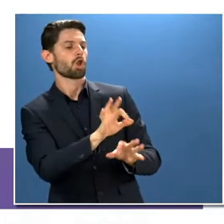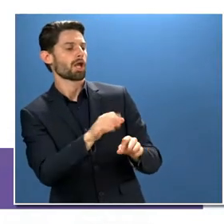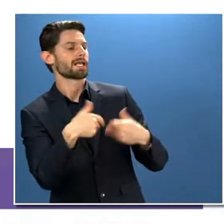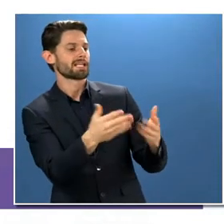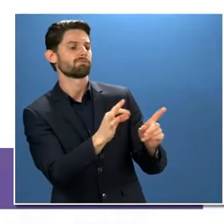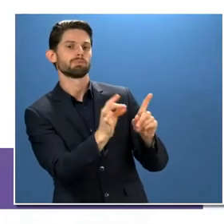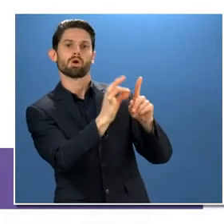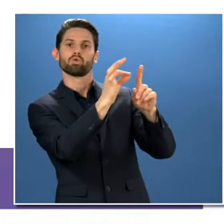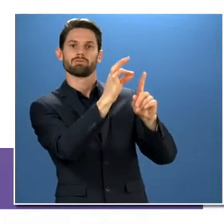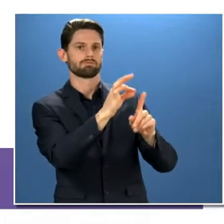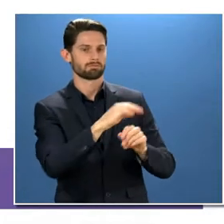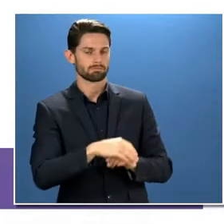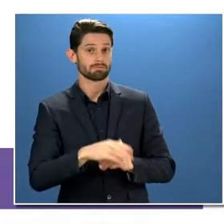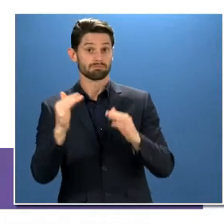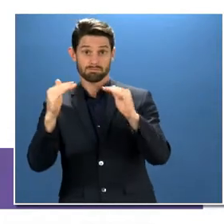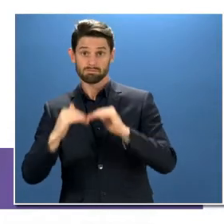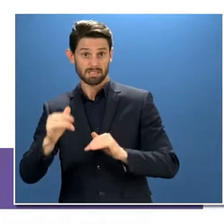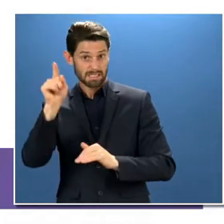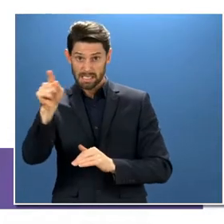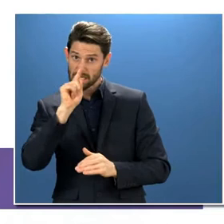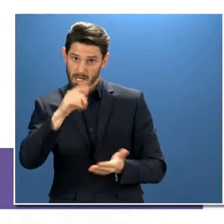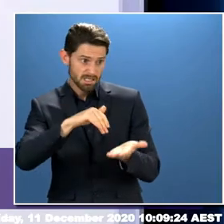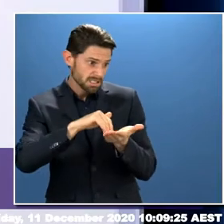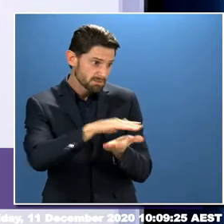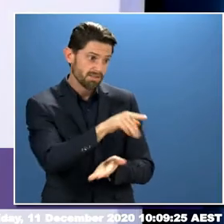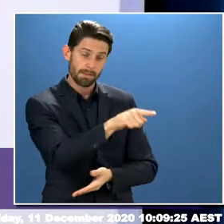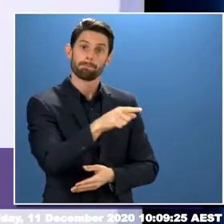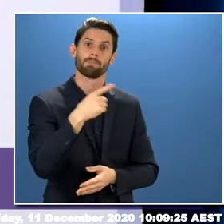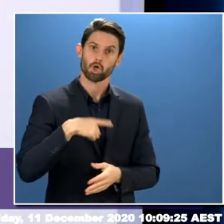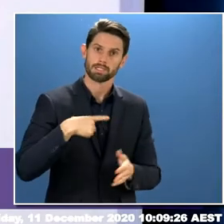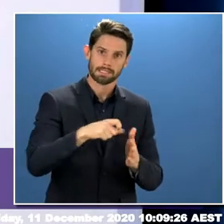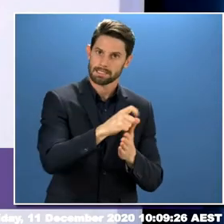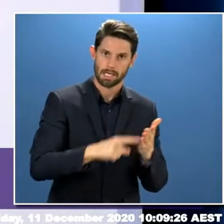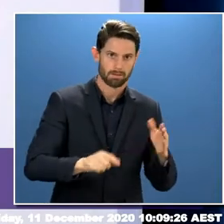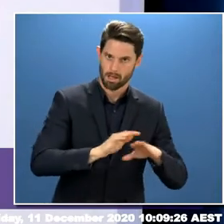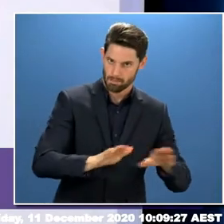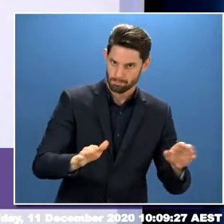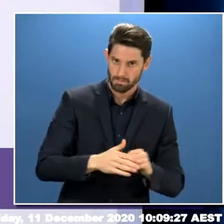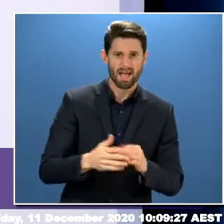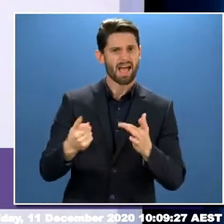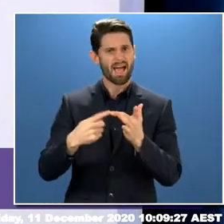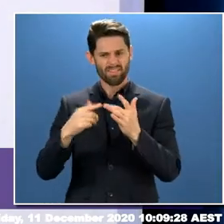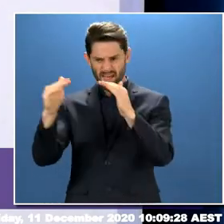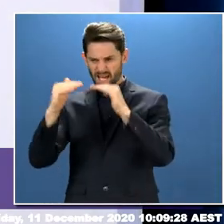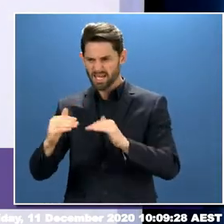dismissing, terminating somebody's employment, and then there is this catch-all called "any other detriment".